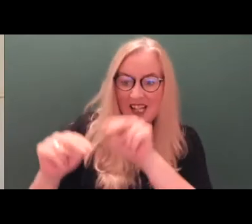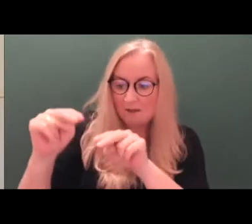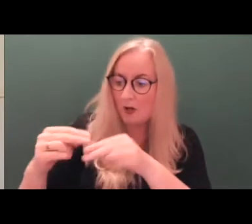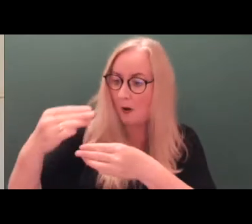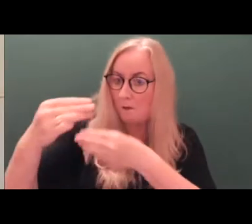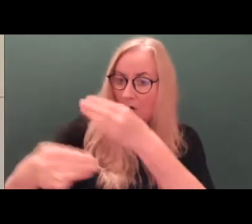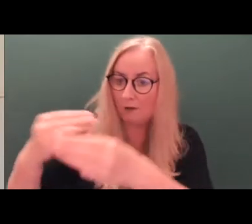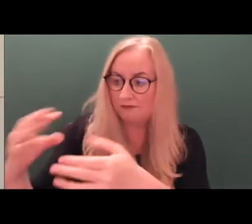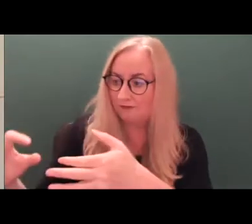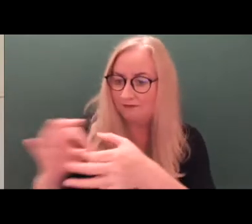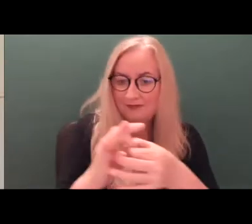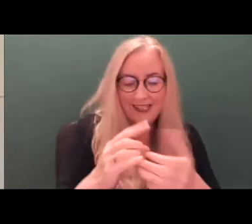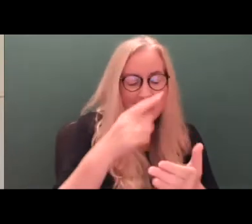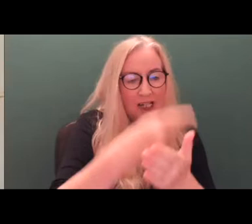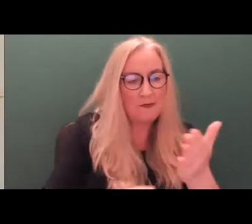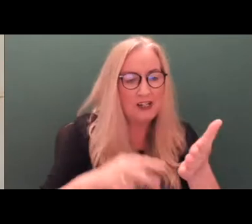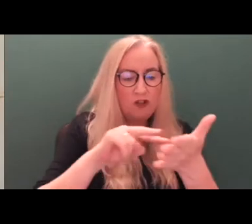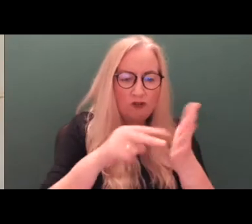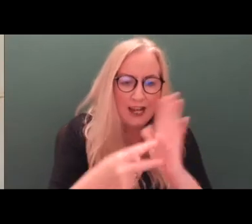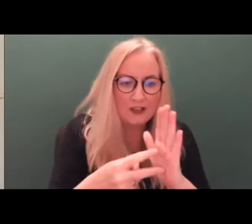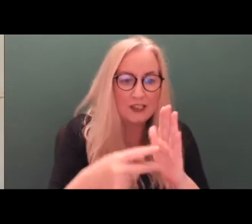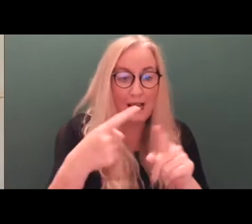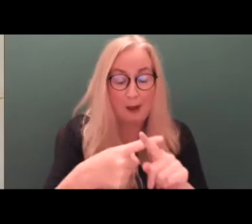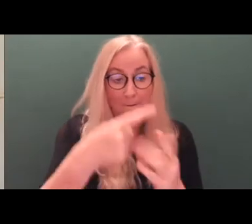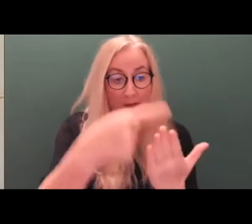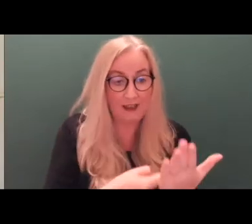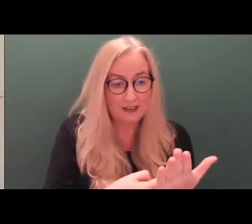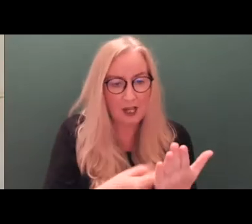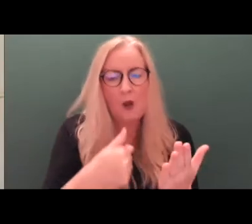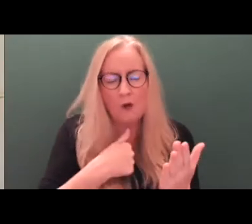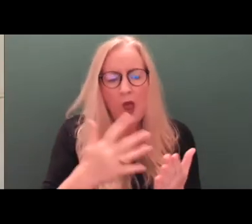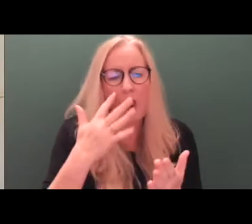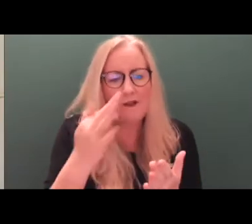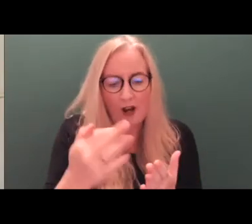disability strategies and policies. And we look forward to building on our existing